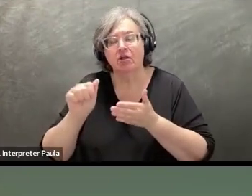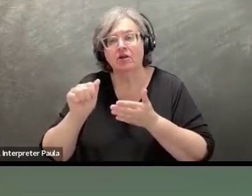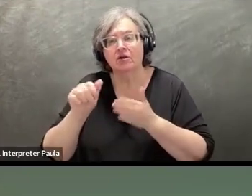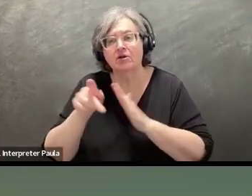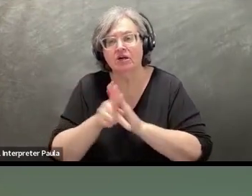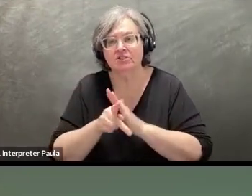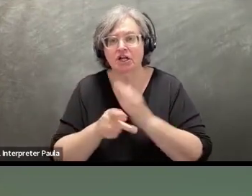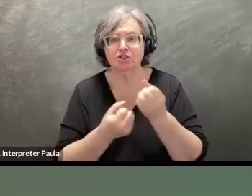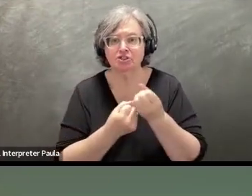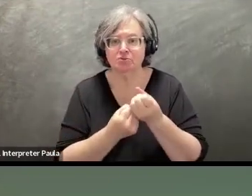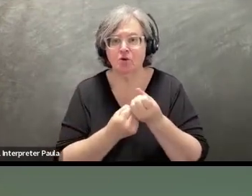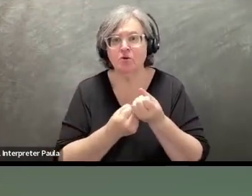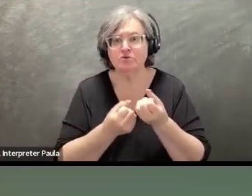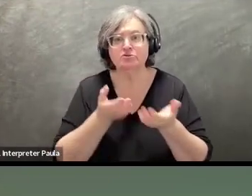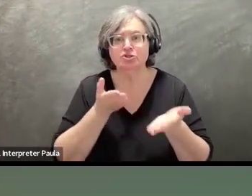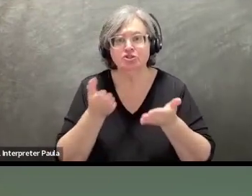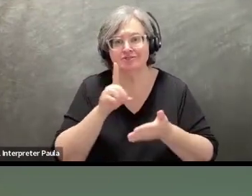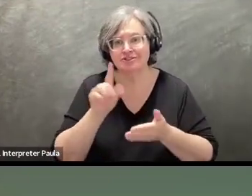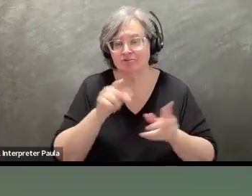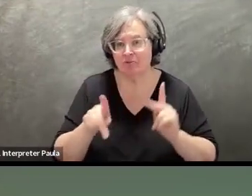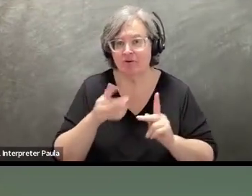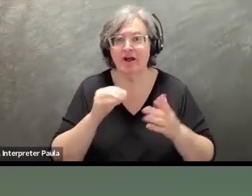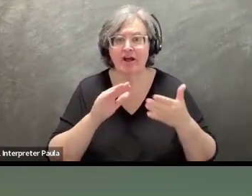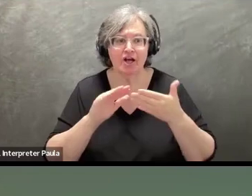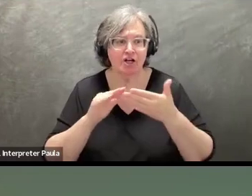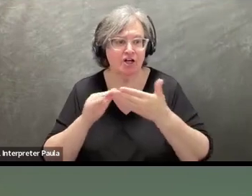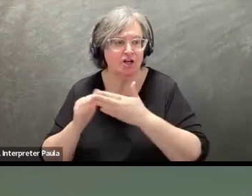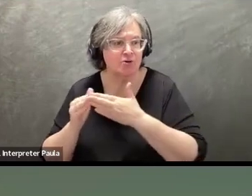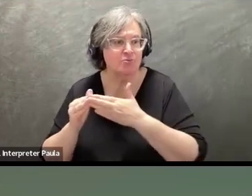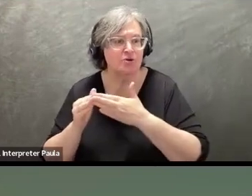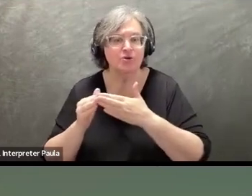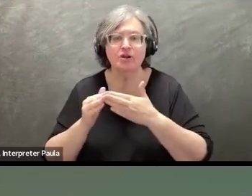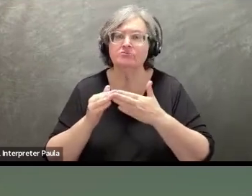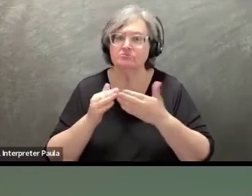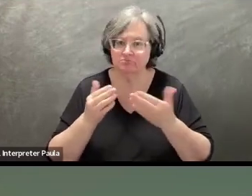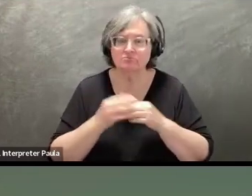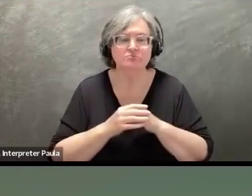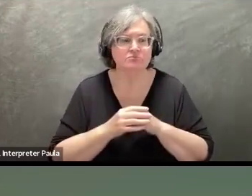people and communities robustly and wholly. In this first